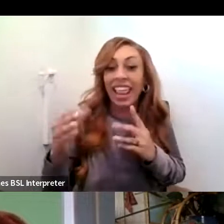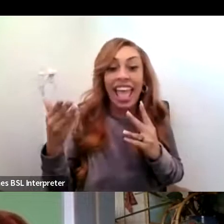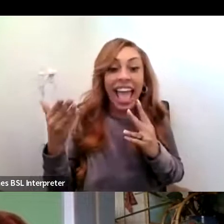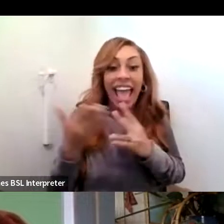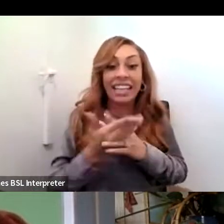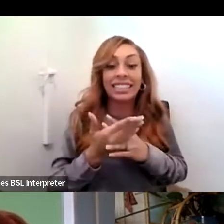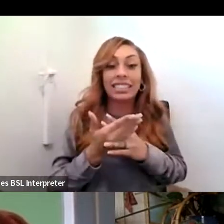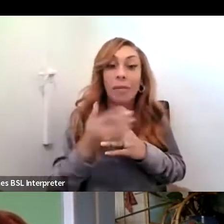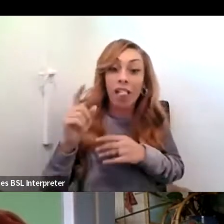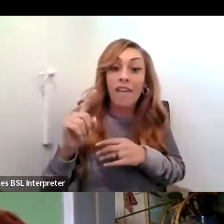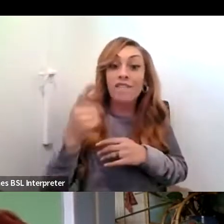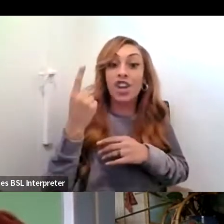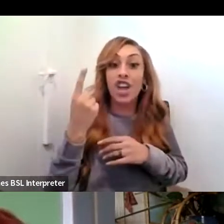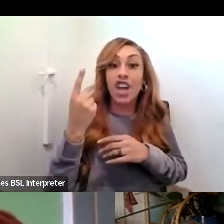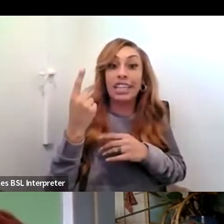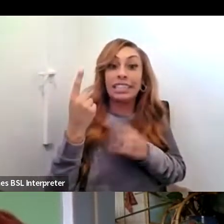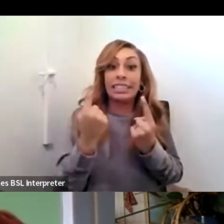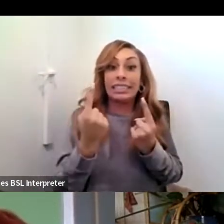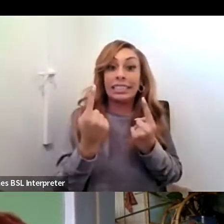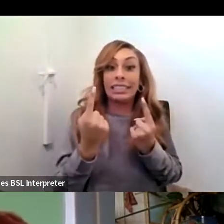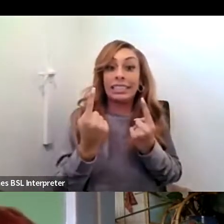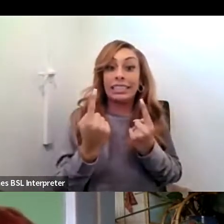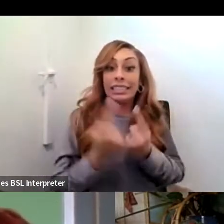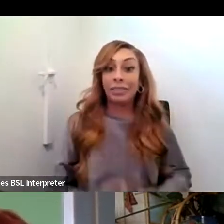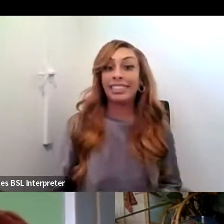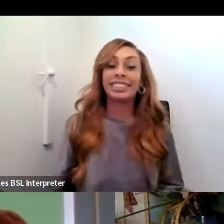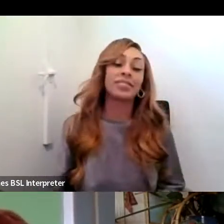so if I could ask you to also talk a little bit about the process of developing it?